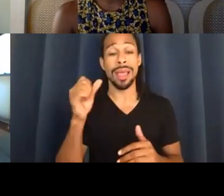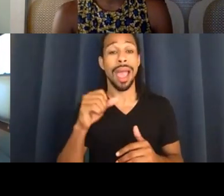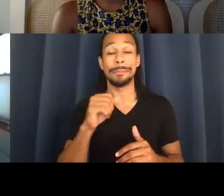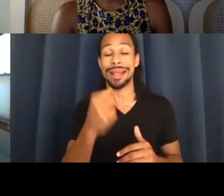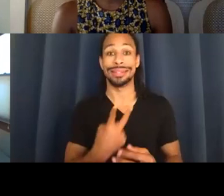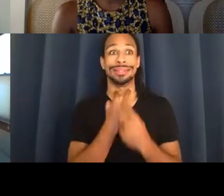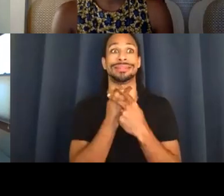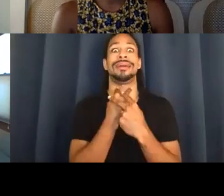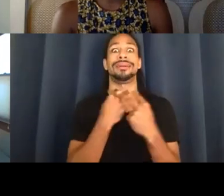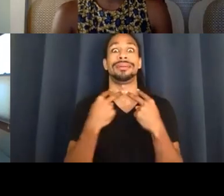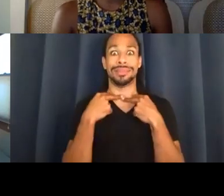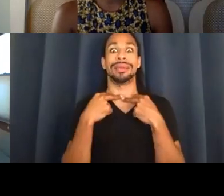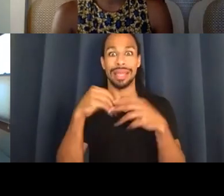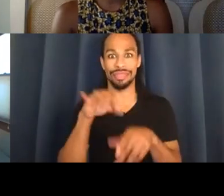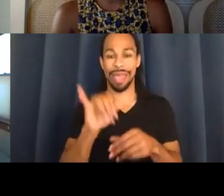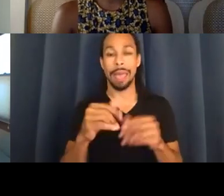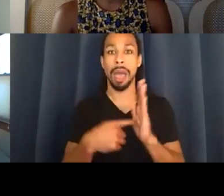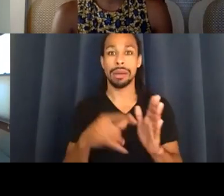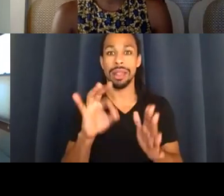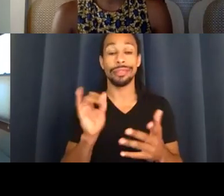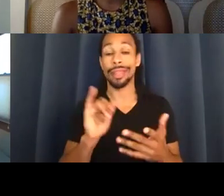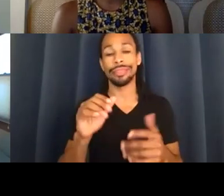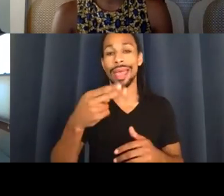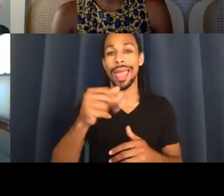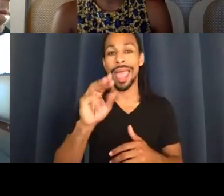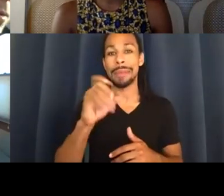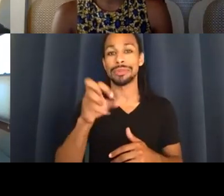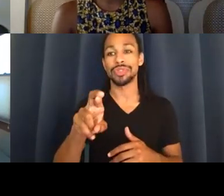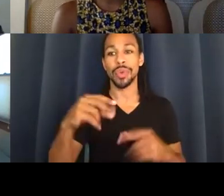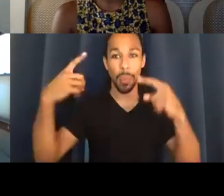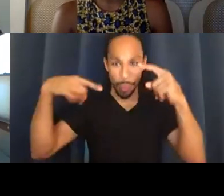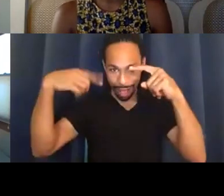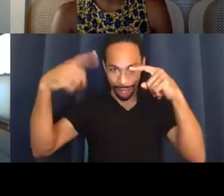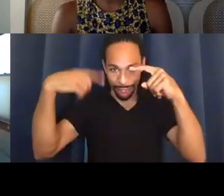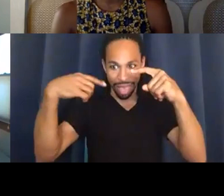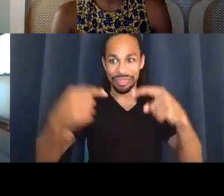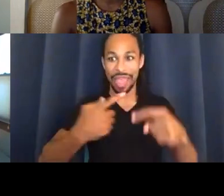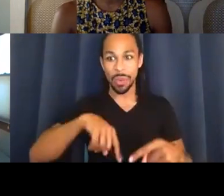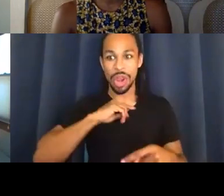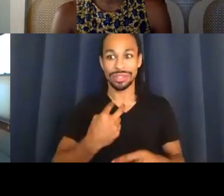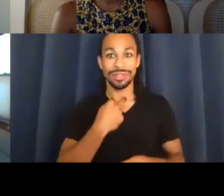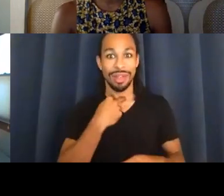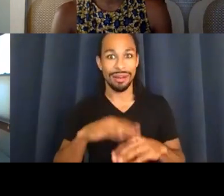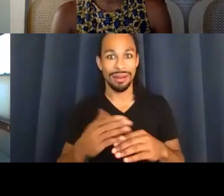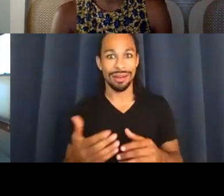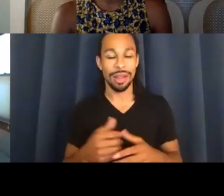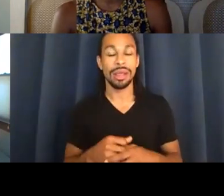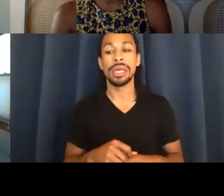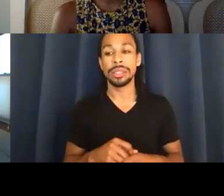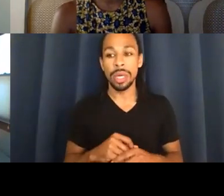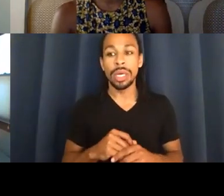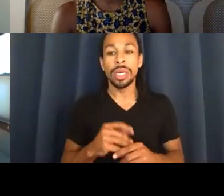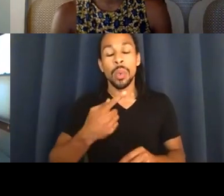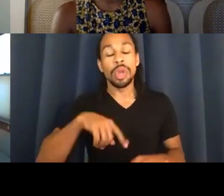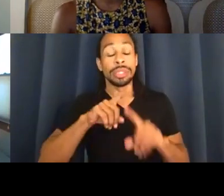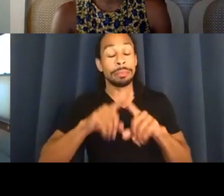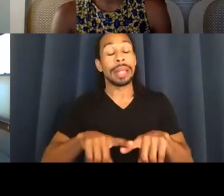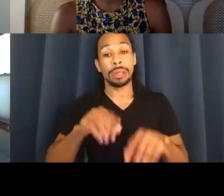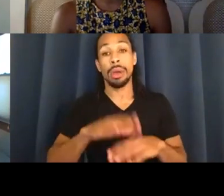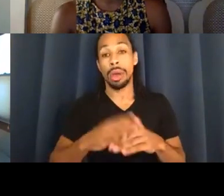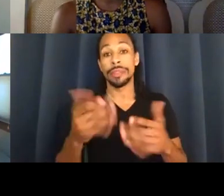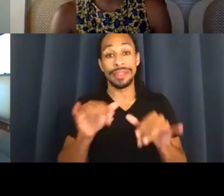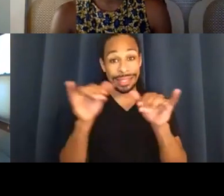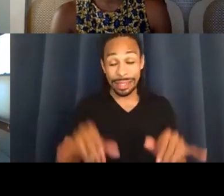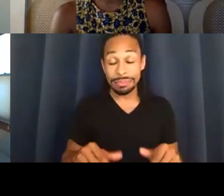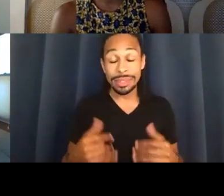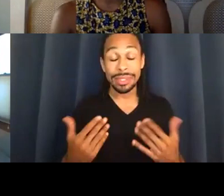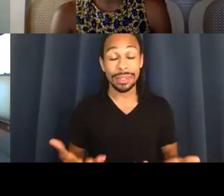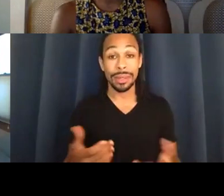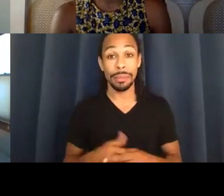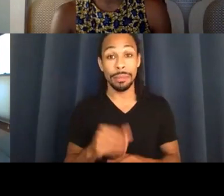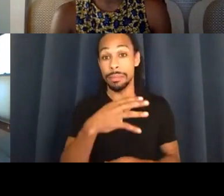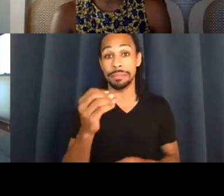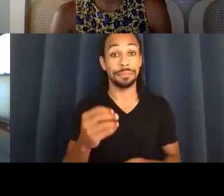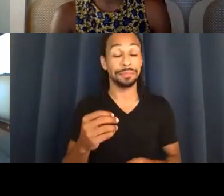hamster wheel that we are on. We are so dependent upon the systems and listen, I had a conversation